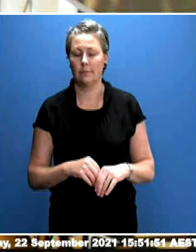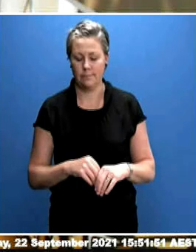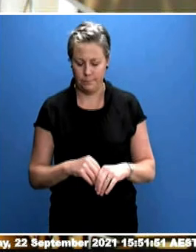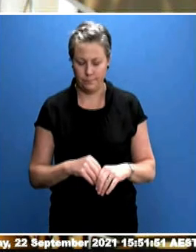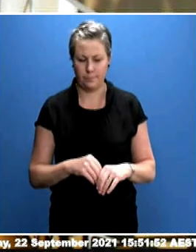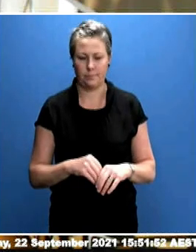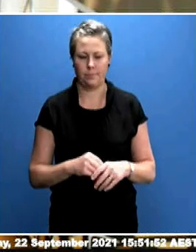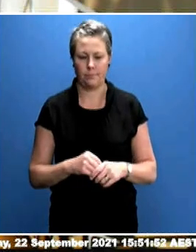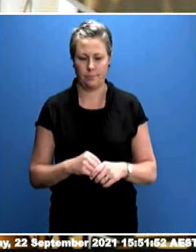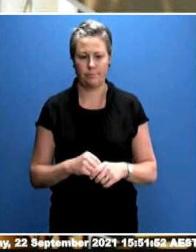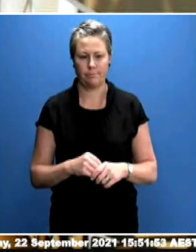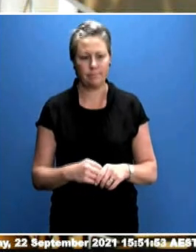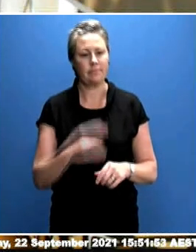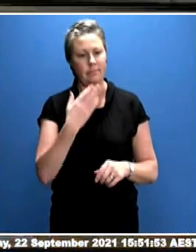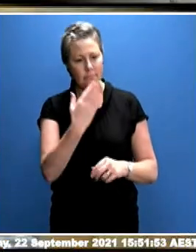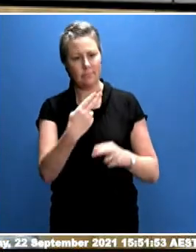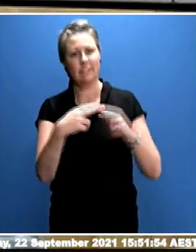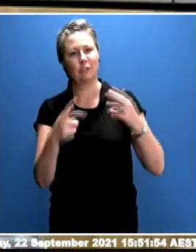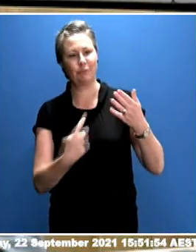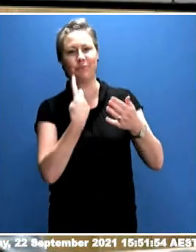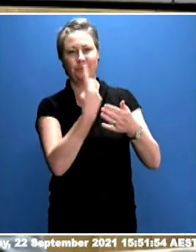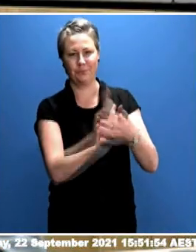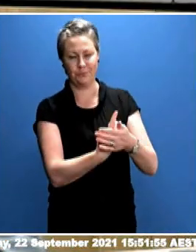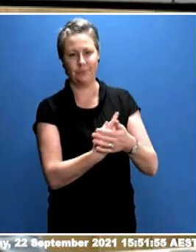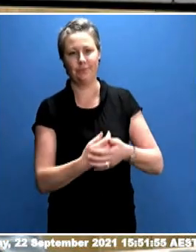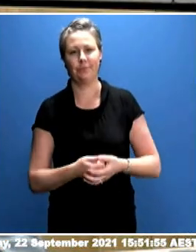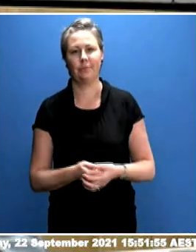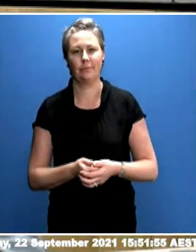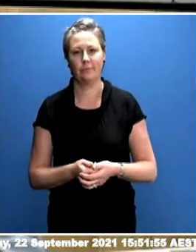Thank you for your evidence this afternoon. Just a couple of questions.